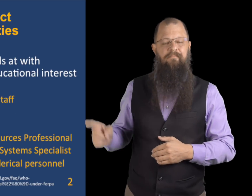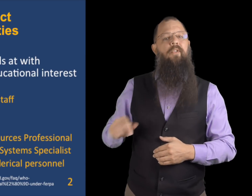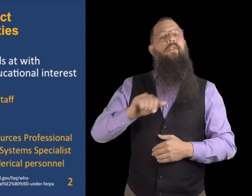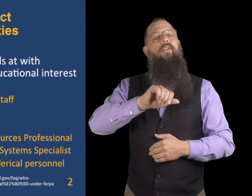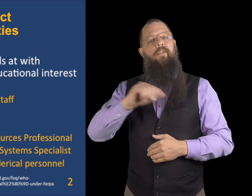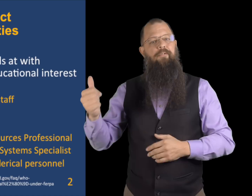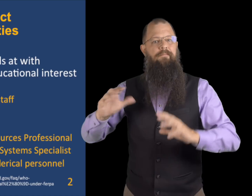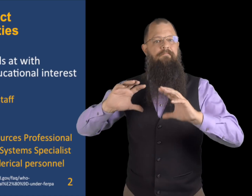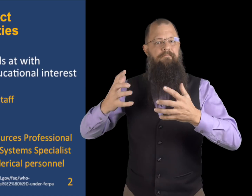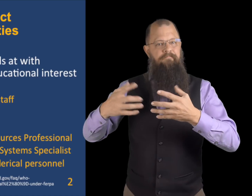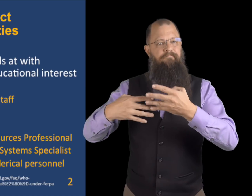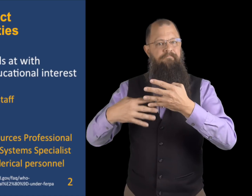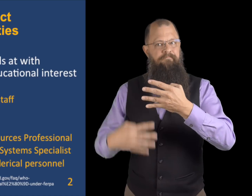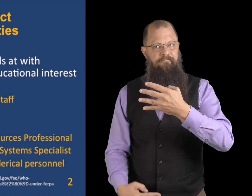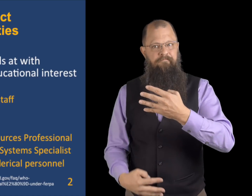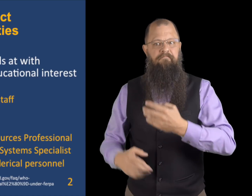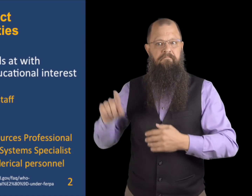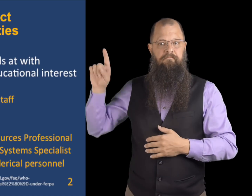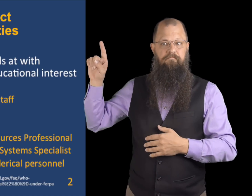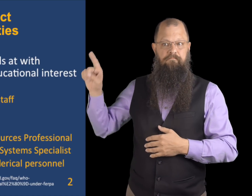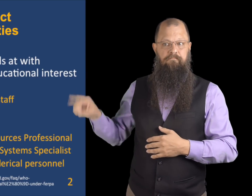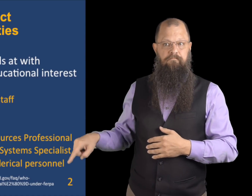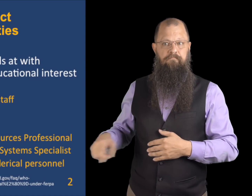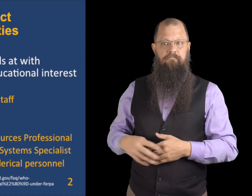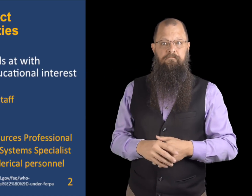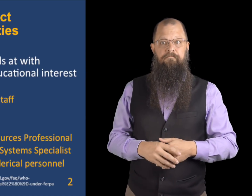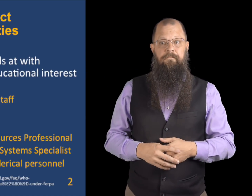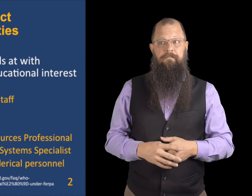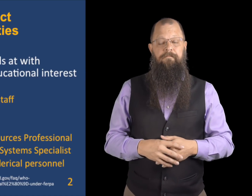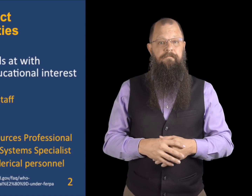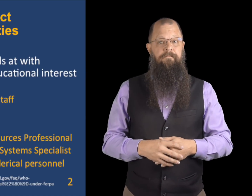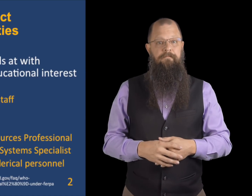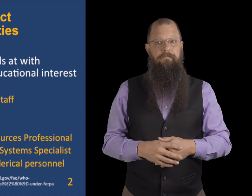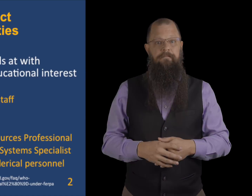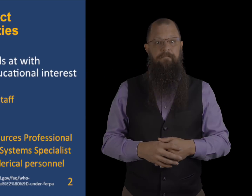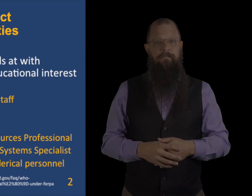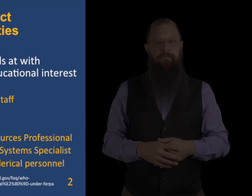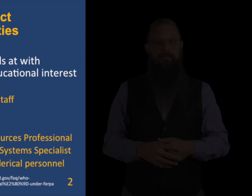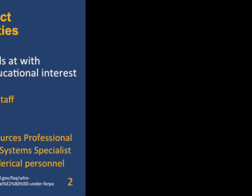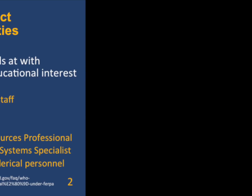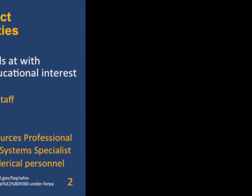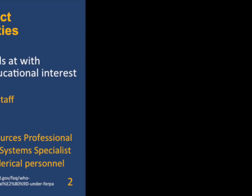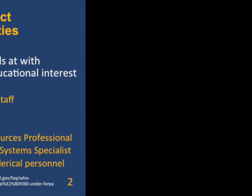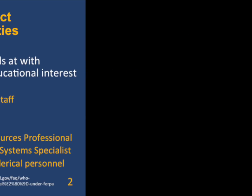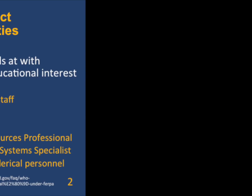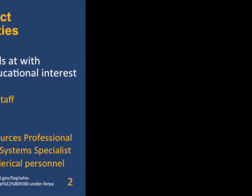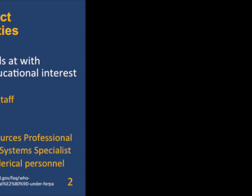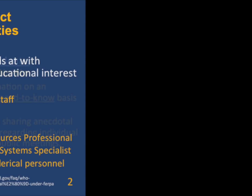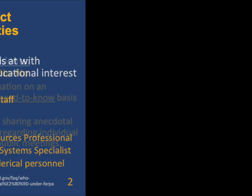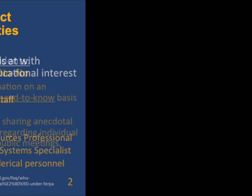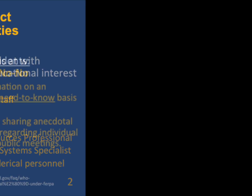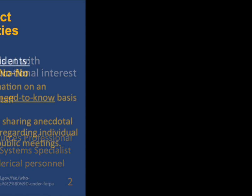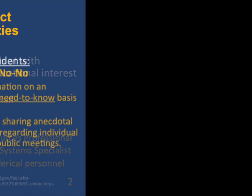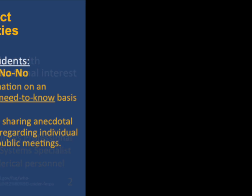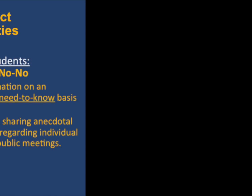Other individuals who are school officials with Legitimate Educational Interests are as follows.